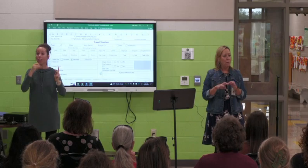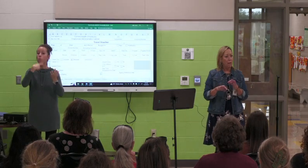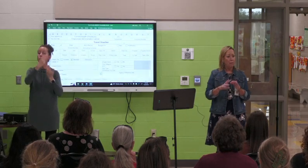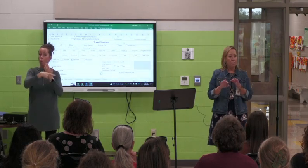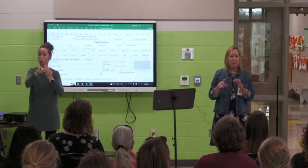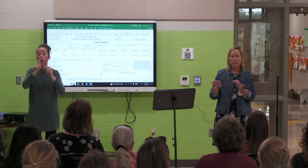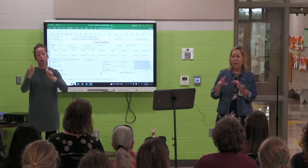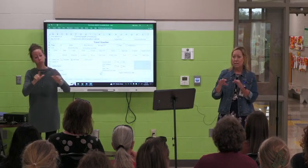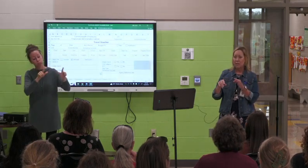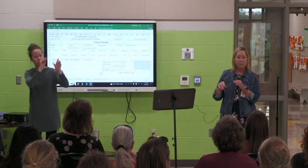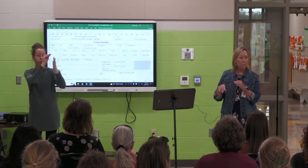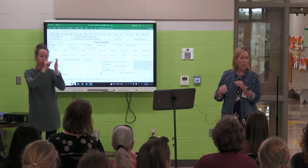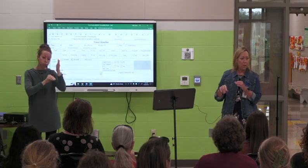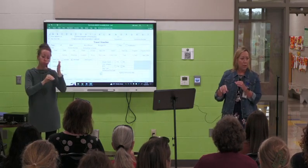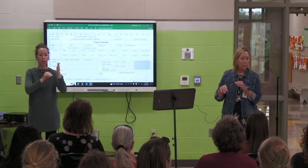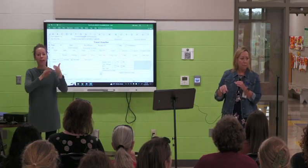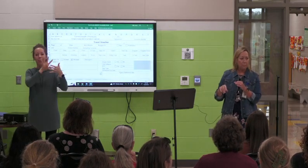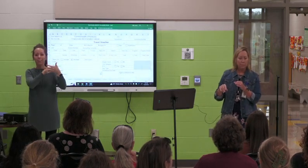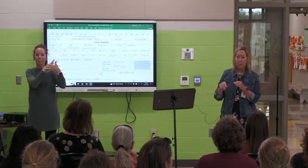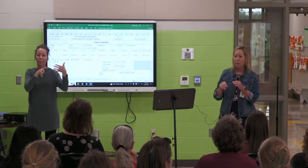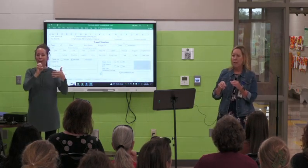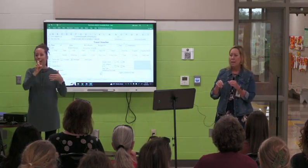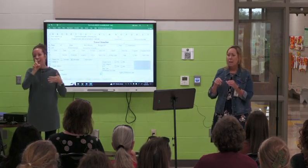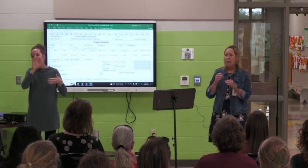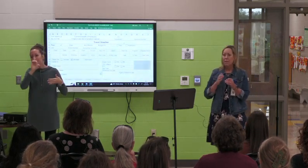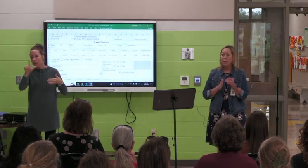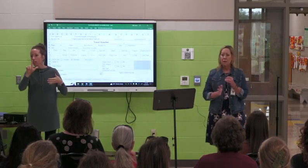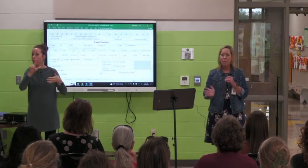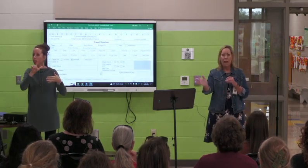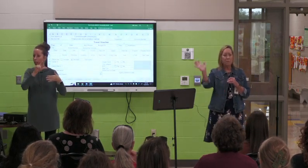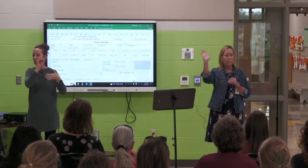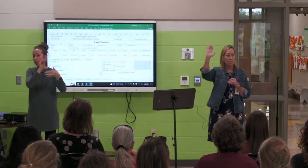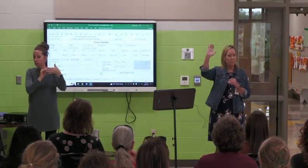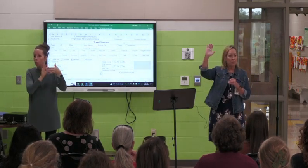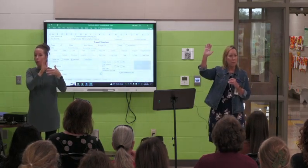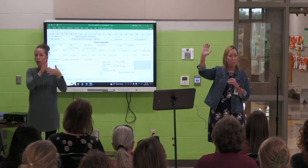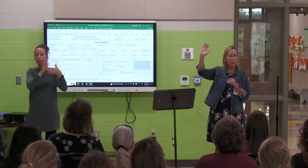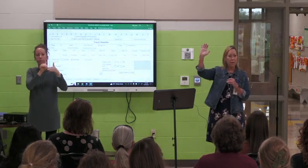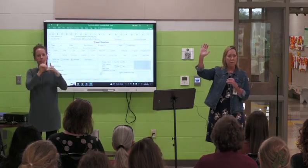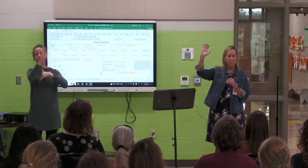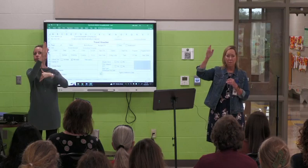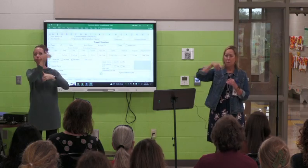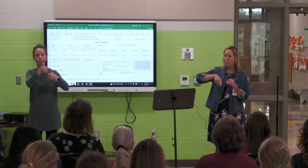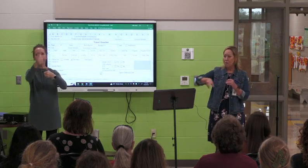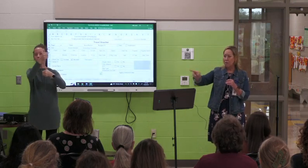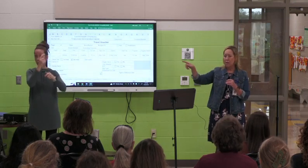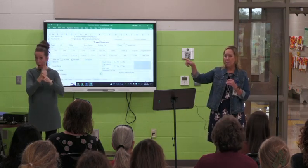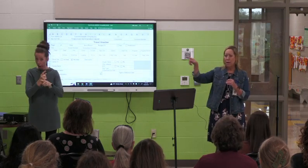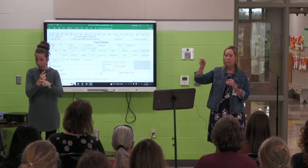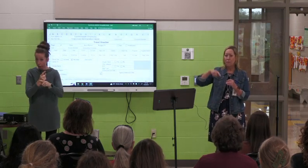go in and you fill in an Excel spreadsheet okay and then it routes somewhere you hit a button it